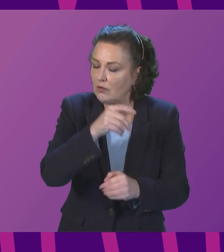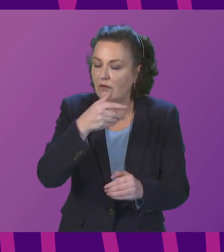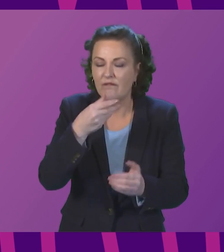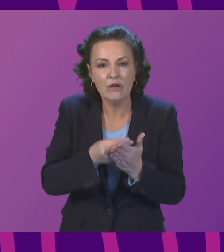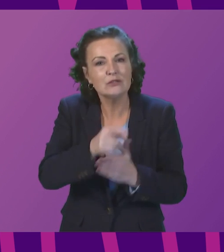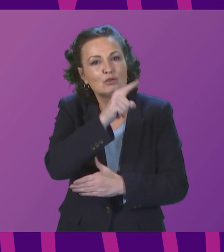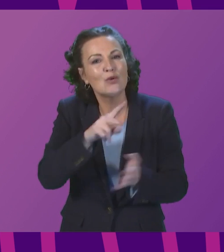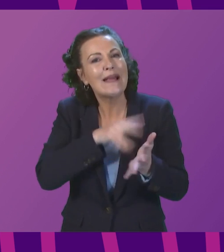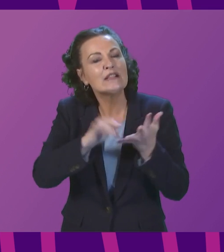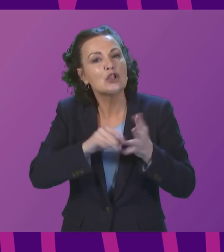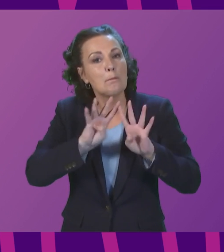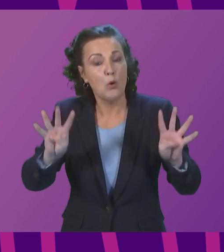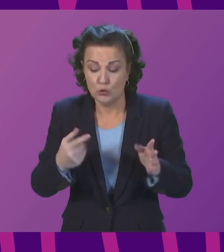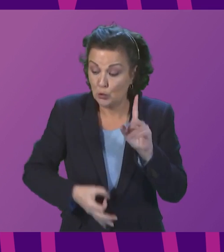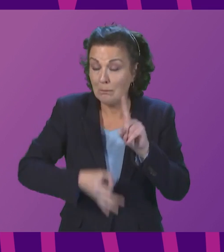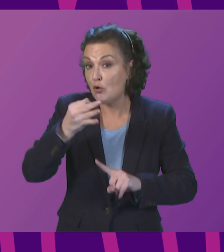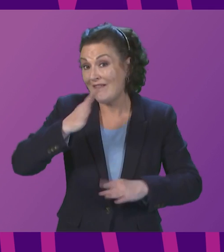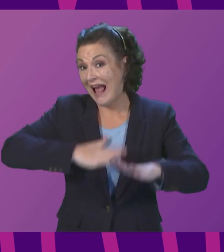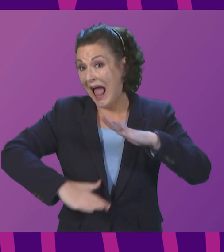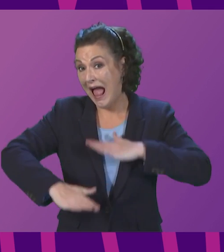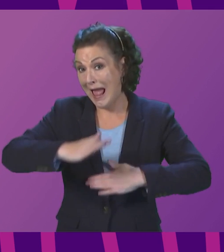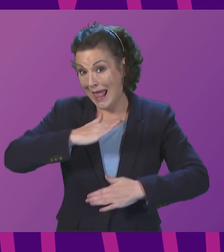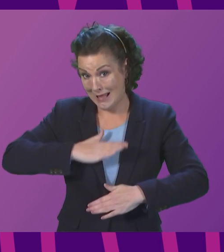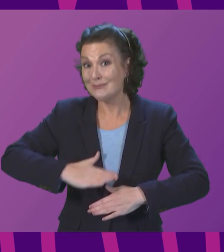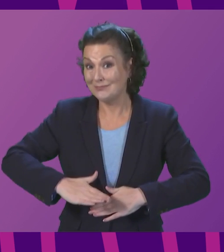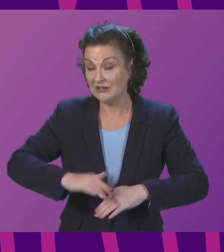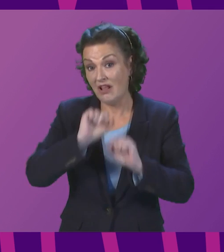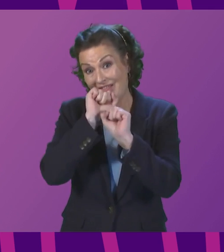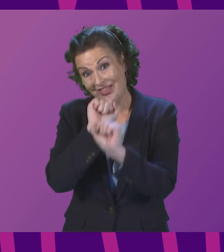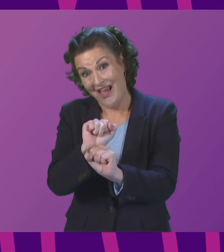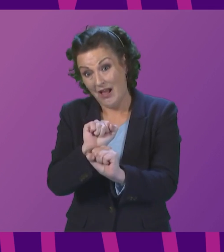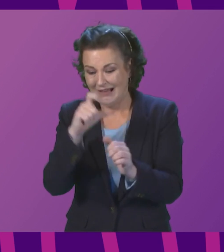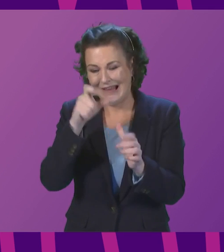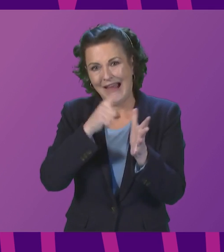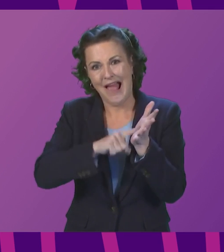boards to improve CAMHS. That comes from our overall recovery and renewal fund.